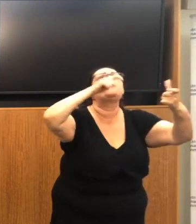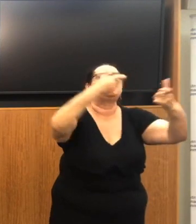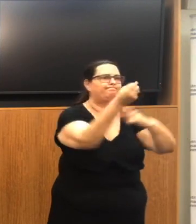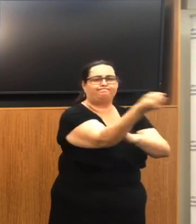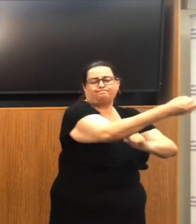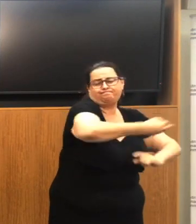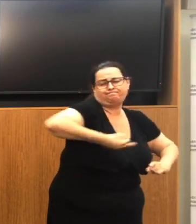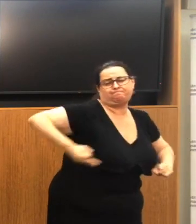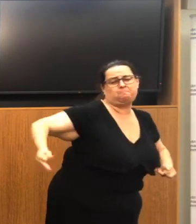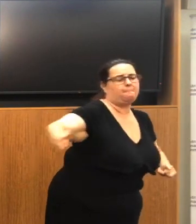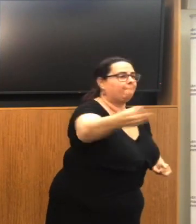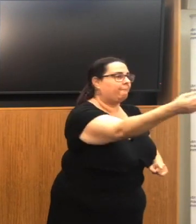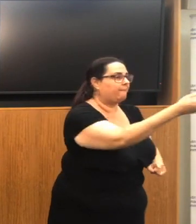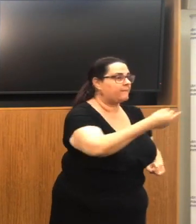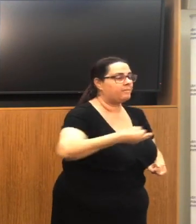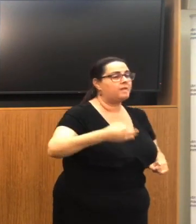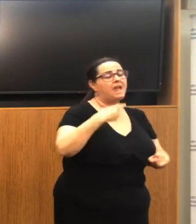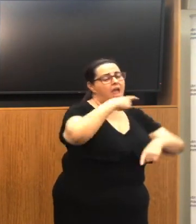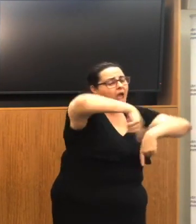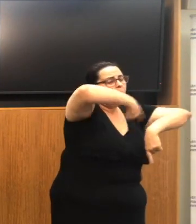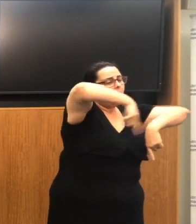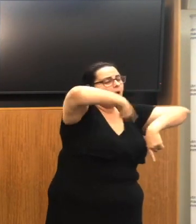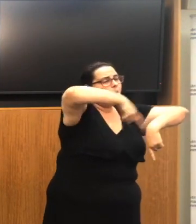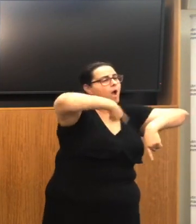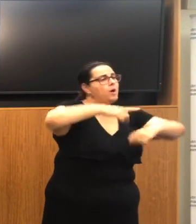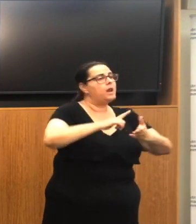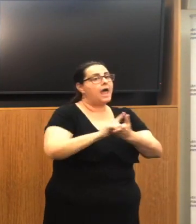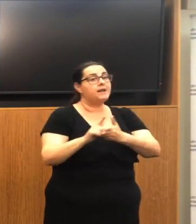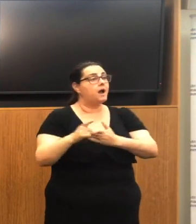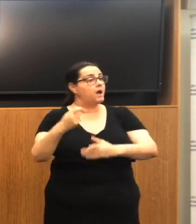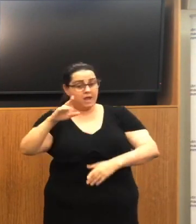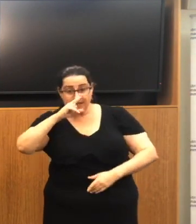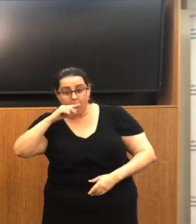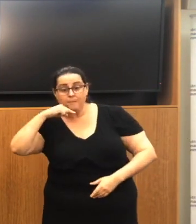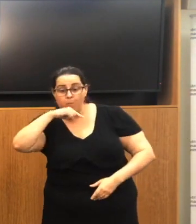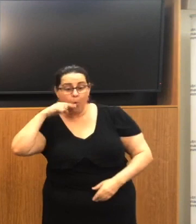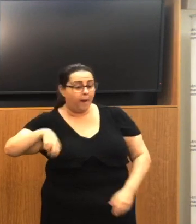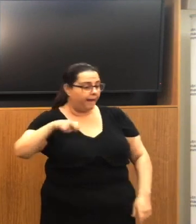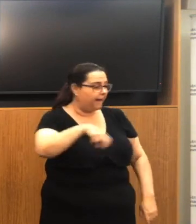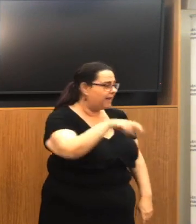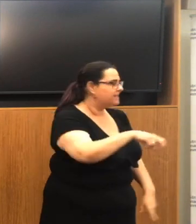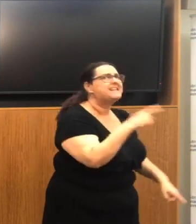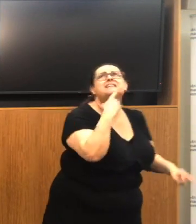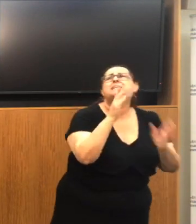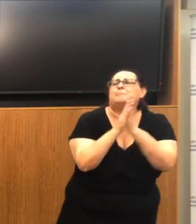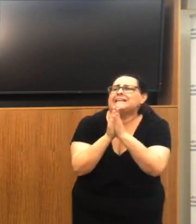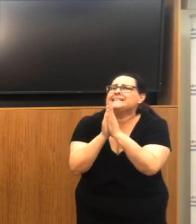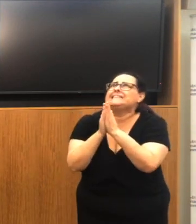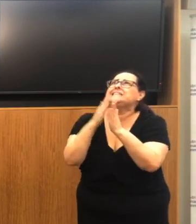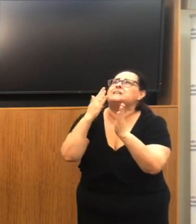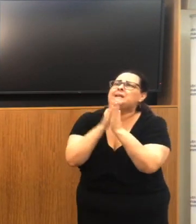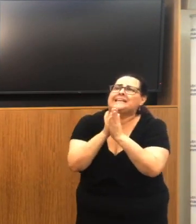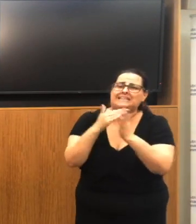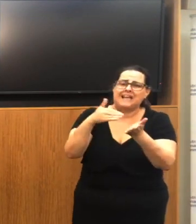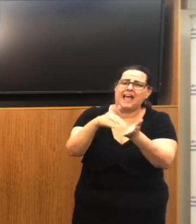And hours later, this little boy comes by and he begs this boy to help carry him.